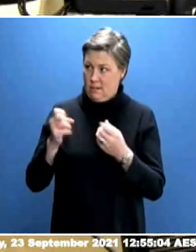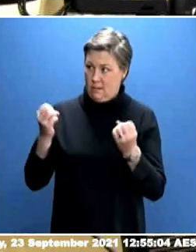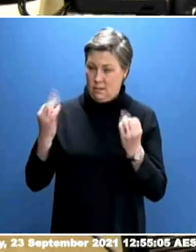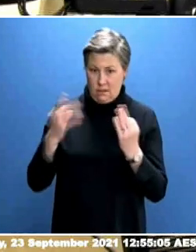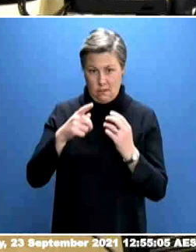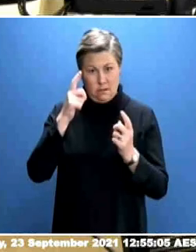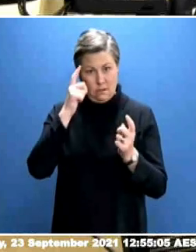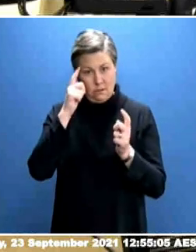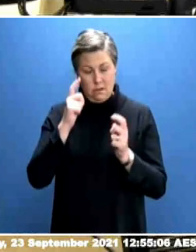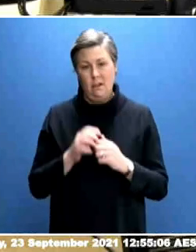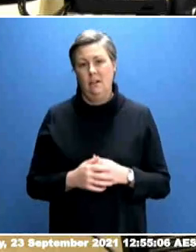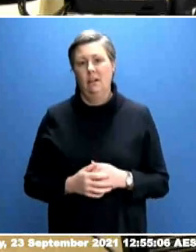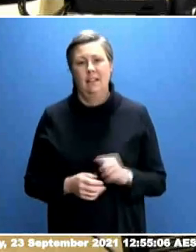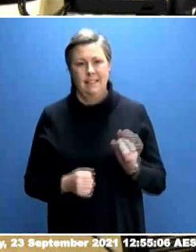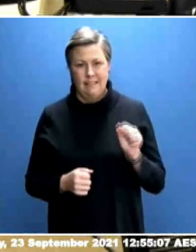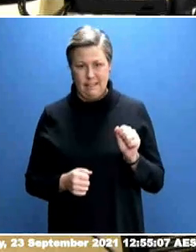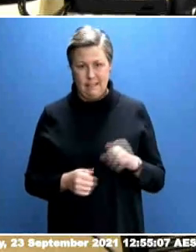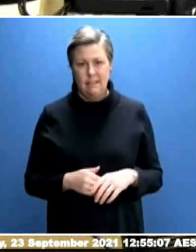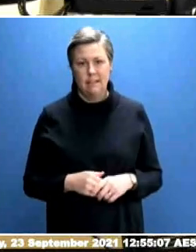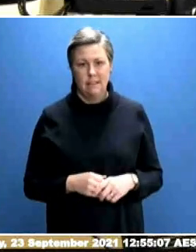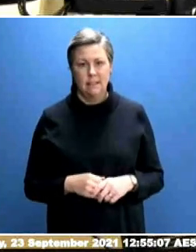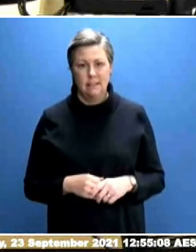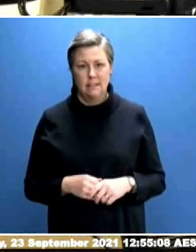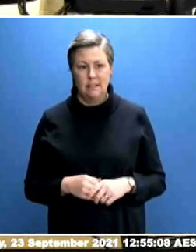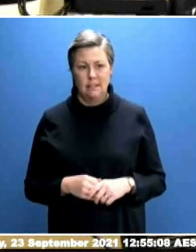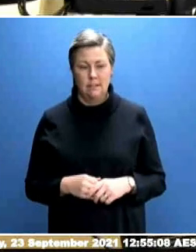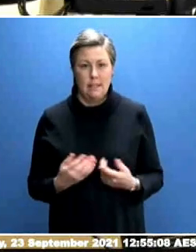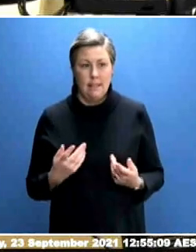Yes, and essentially it's the same concerns that remain from